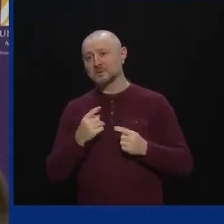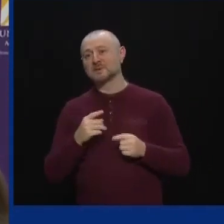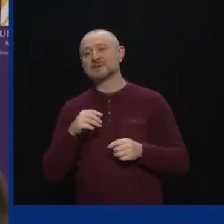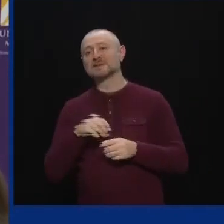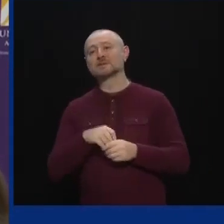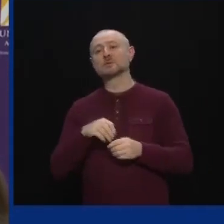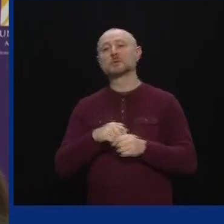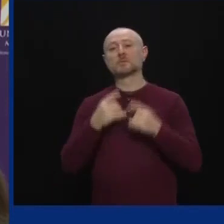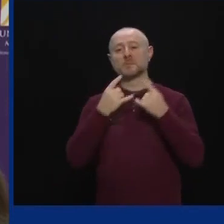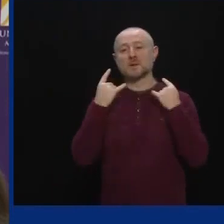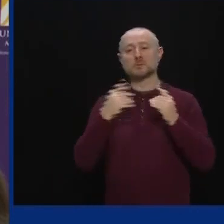NEXT QUESTION?